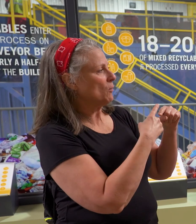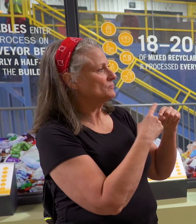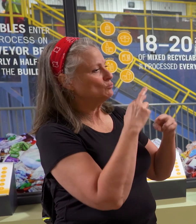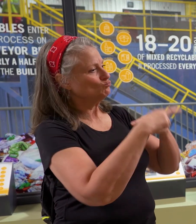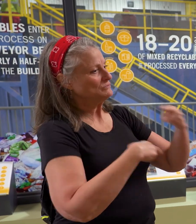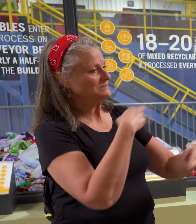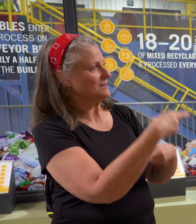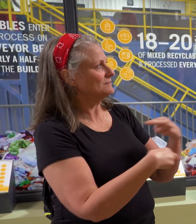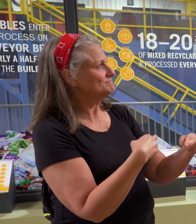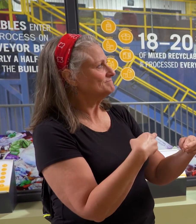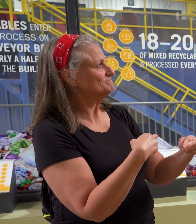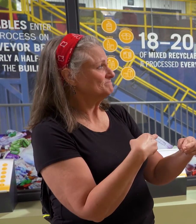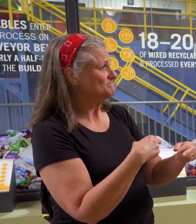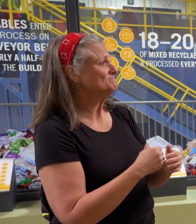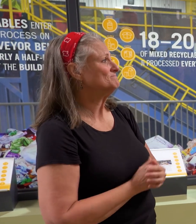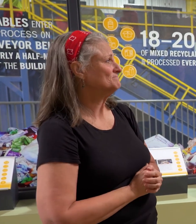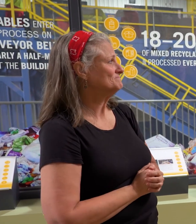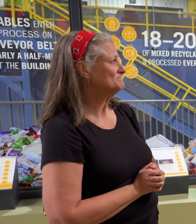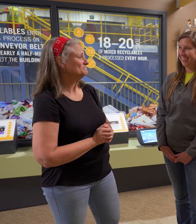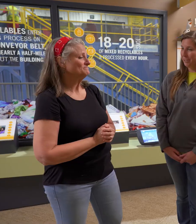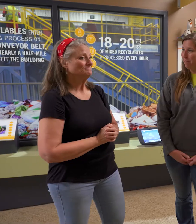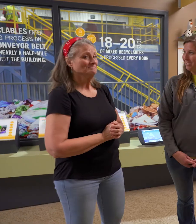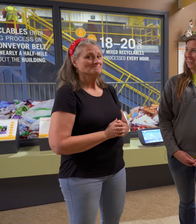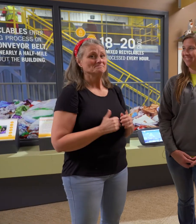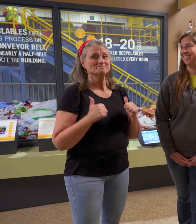Thank you for teaching us so much about recycling today. You're welcome.